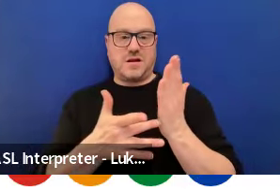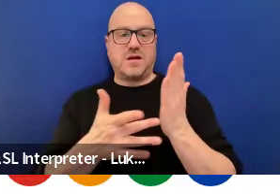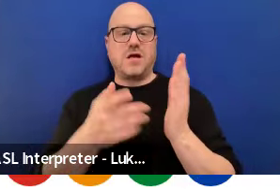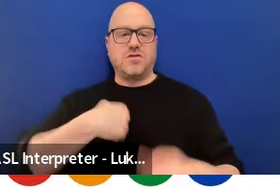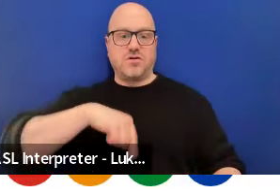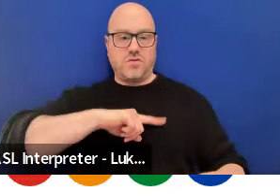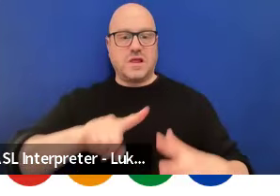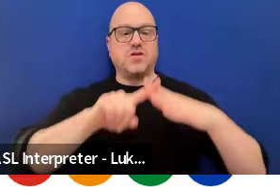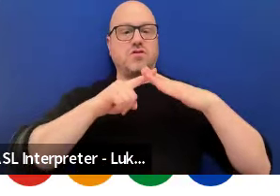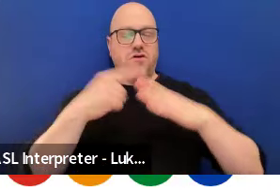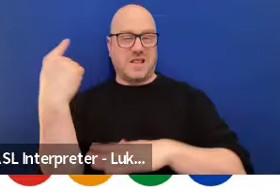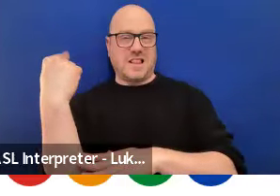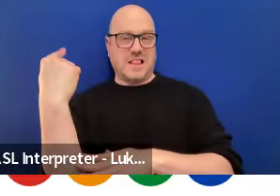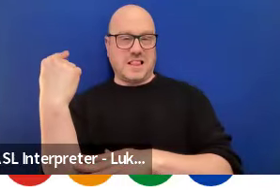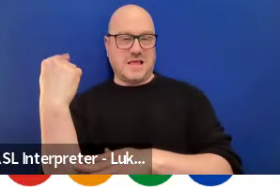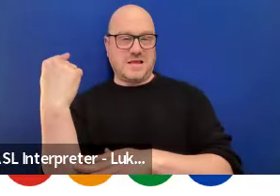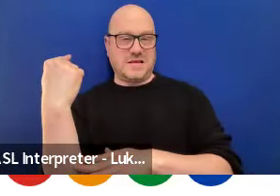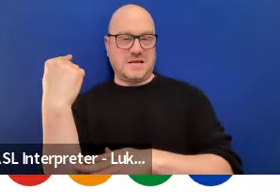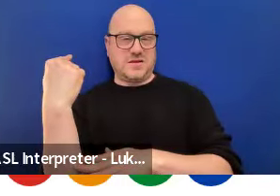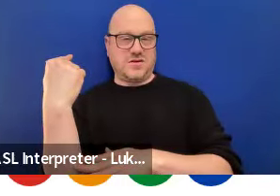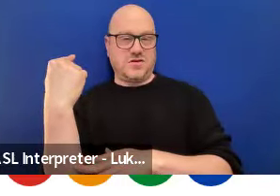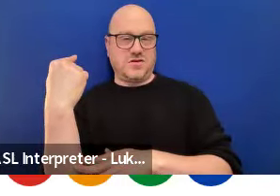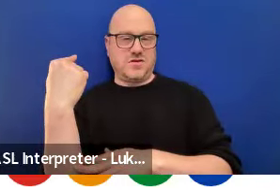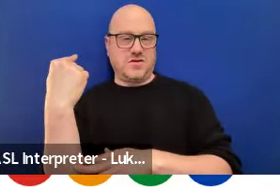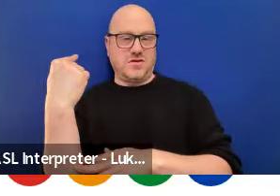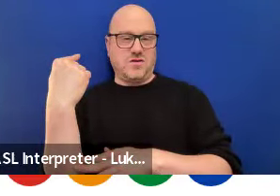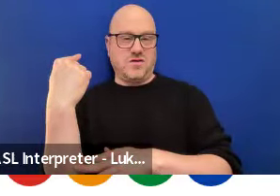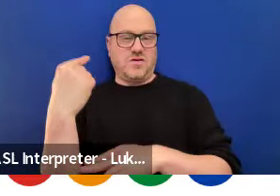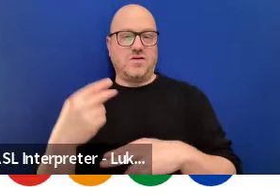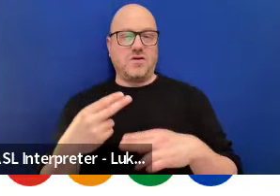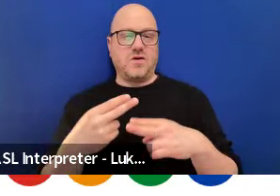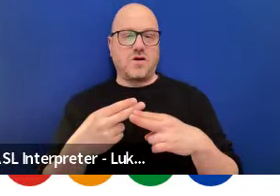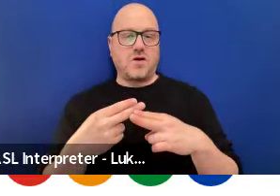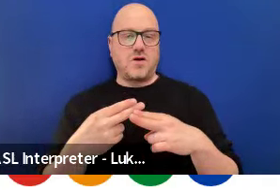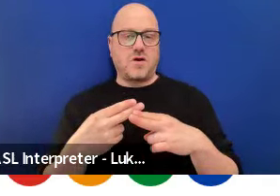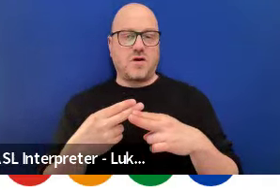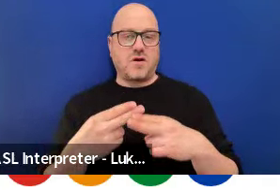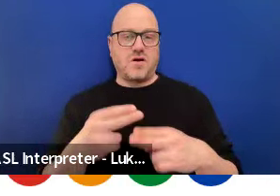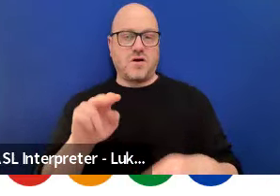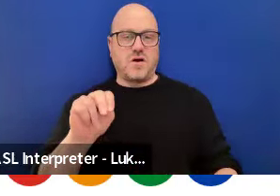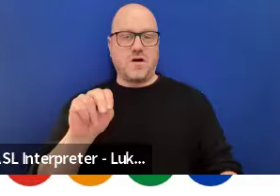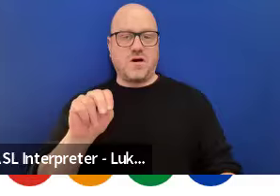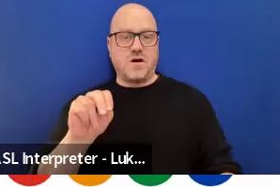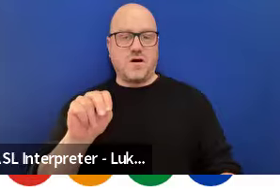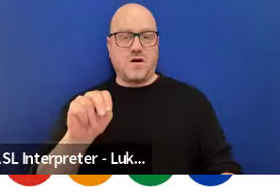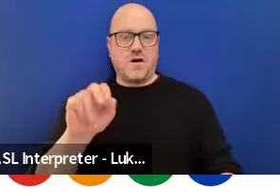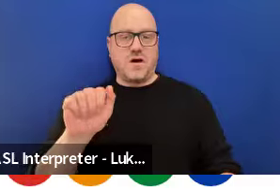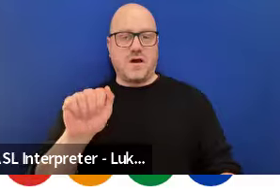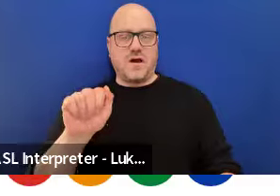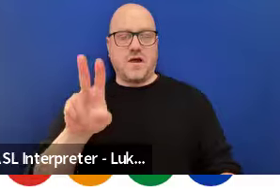ACCOUNT. THE OTHER TECHNOLOGY WE PILOTED LAST YEAR WAS NAVILENS.